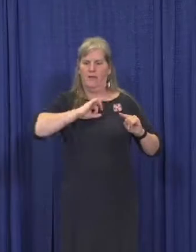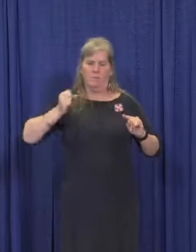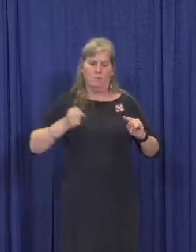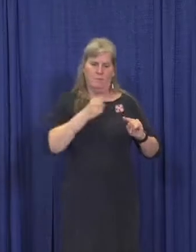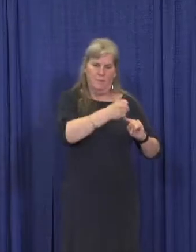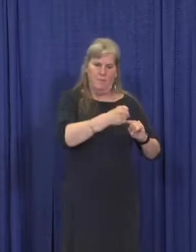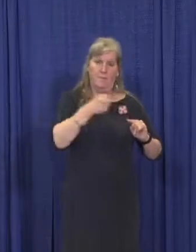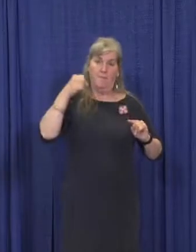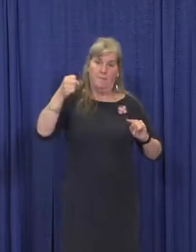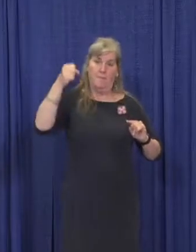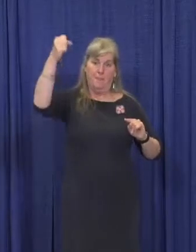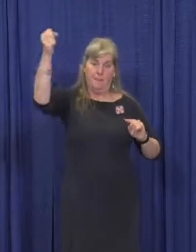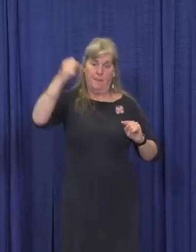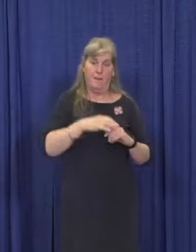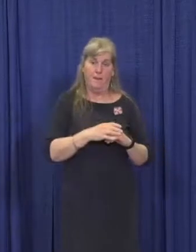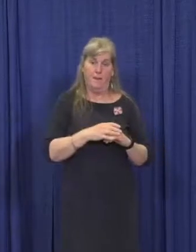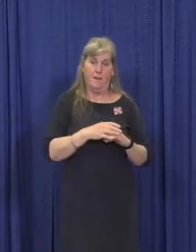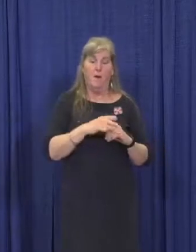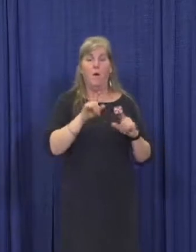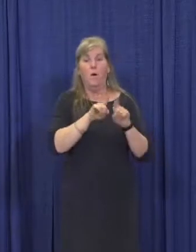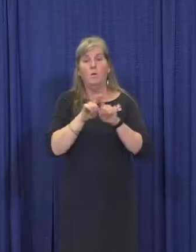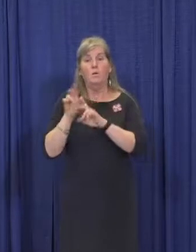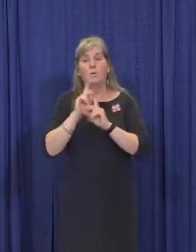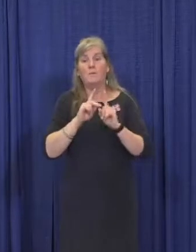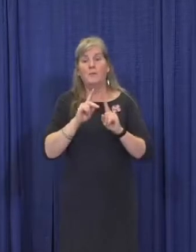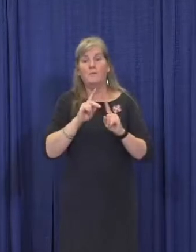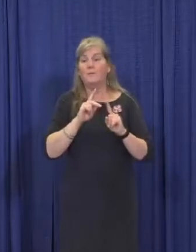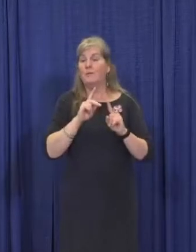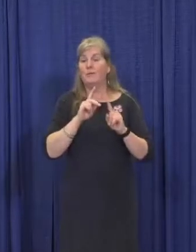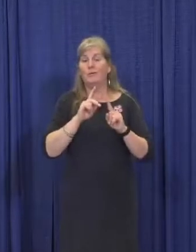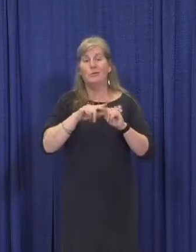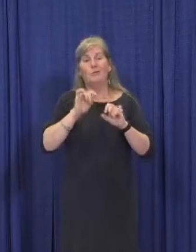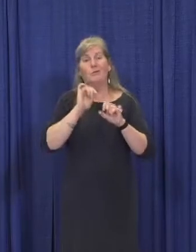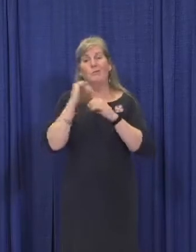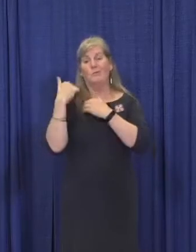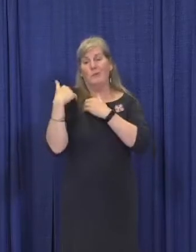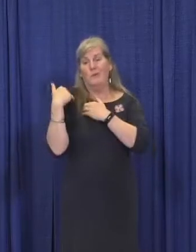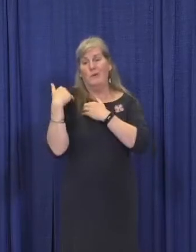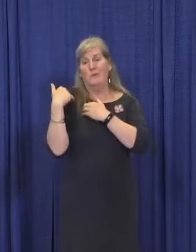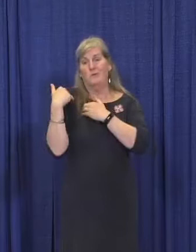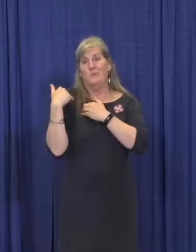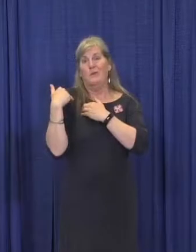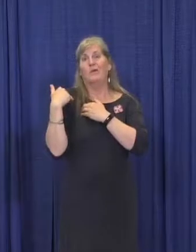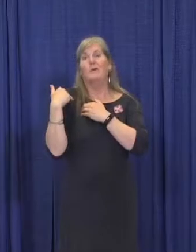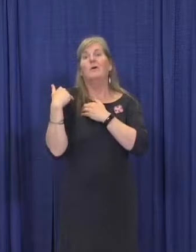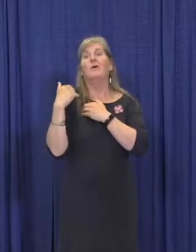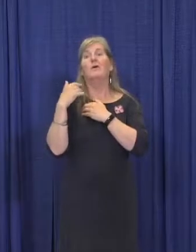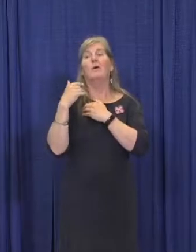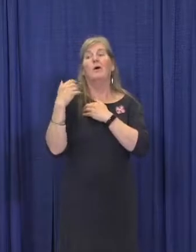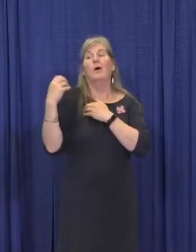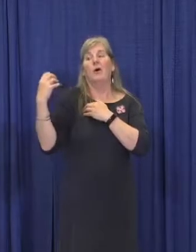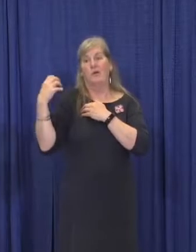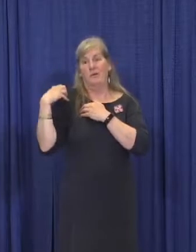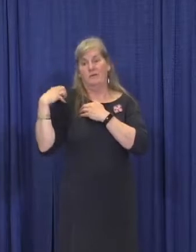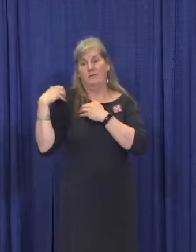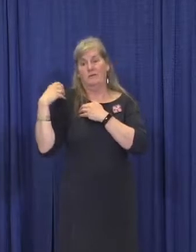past what we had as well. And they have different jobs. And we will take the